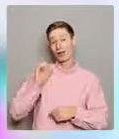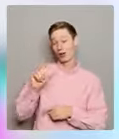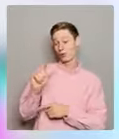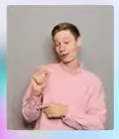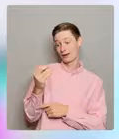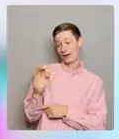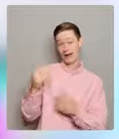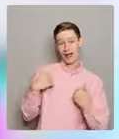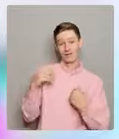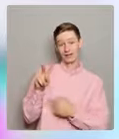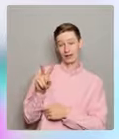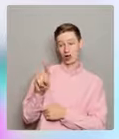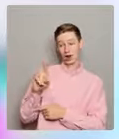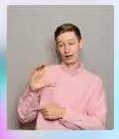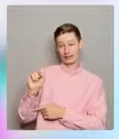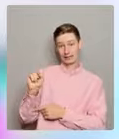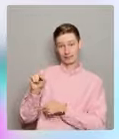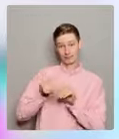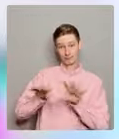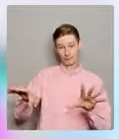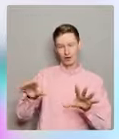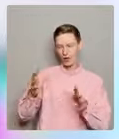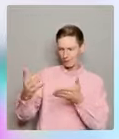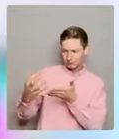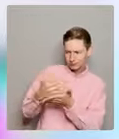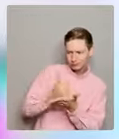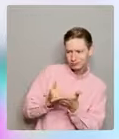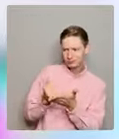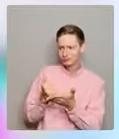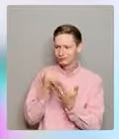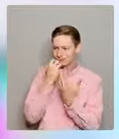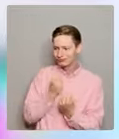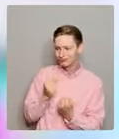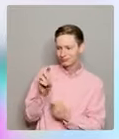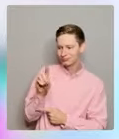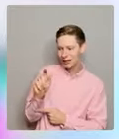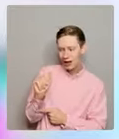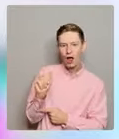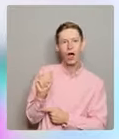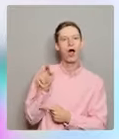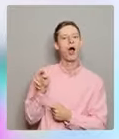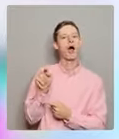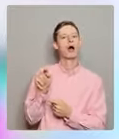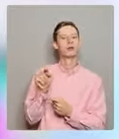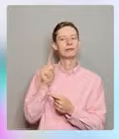After the launch of the accessibility of VRCs back in 2019, we were able to gather some valuable data on how many of our developers